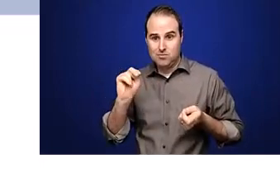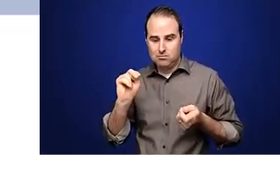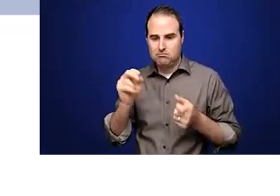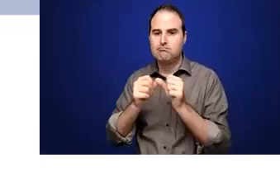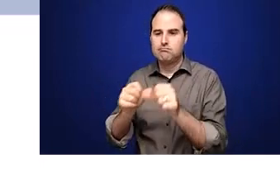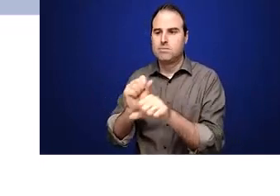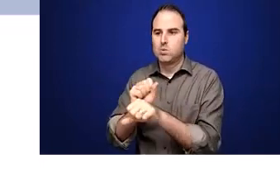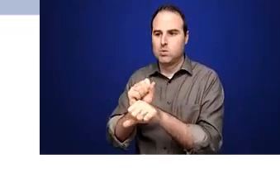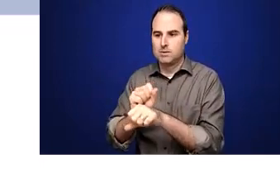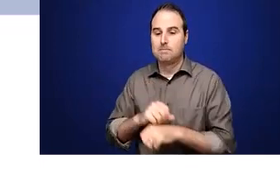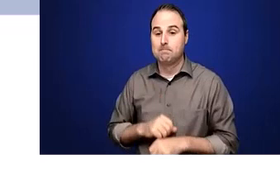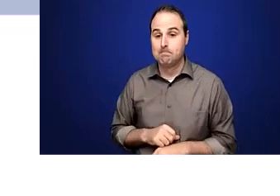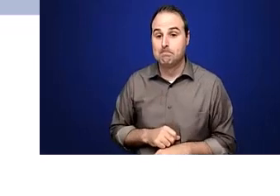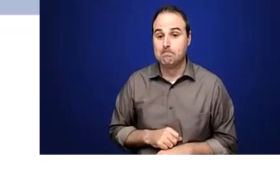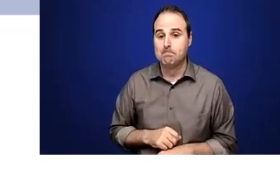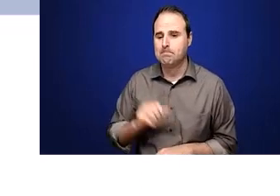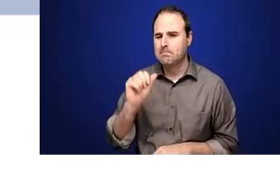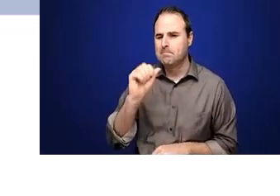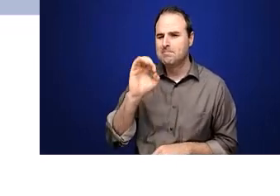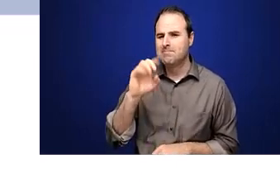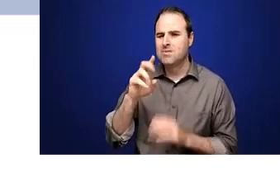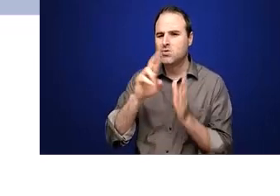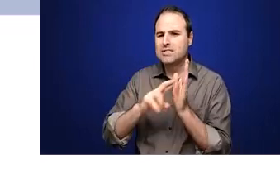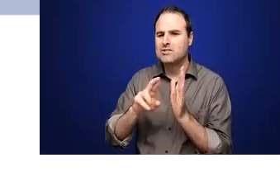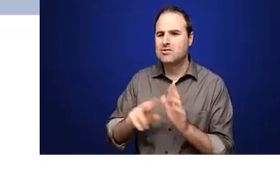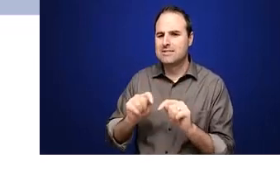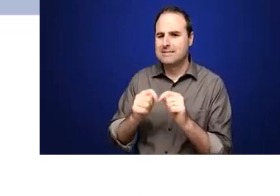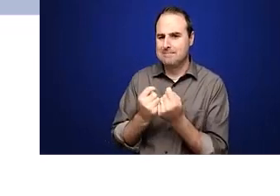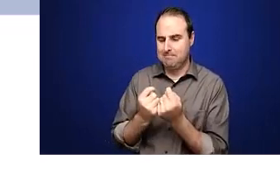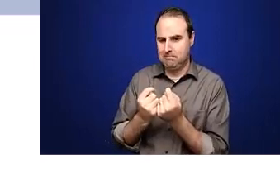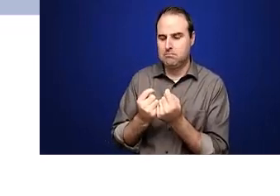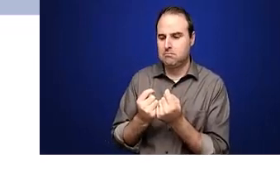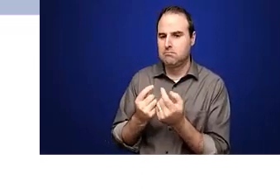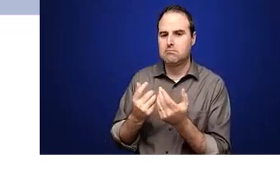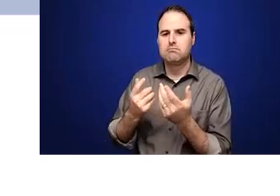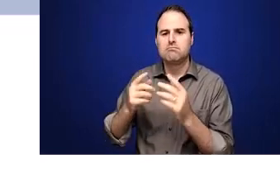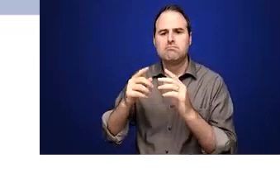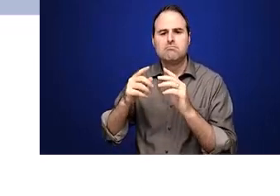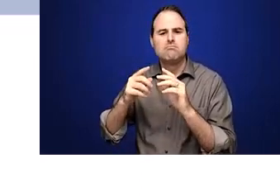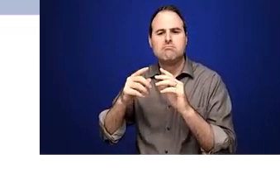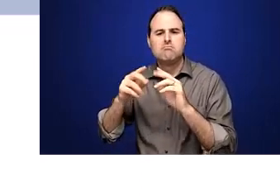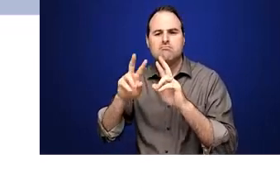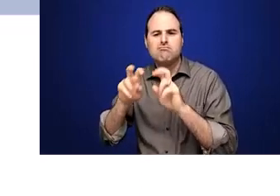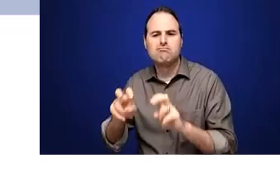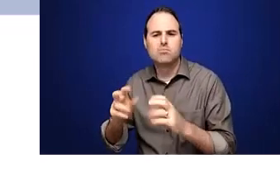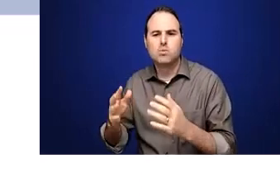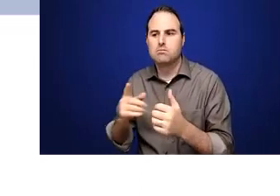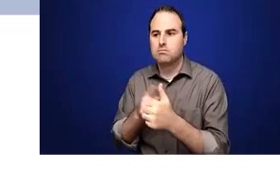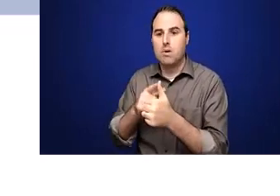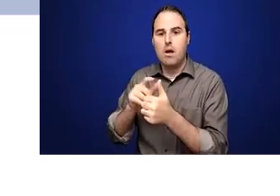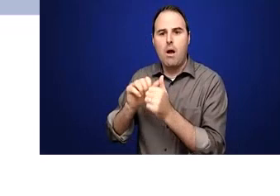sought to address three questions. How do we help workers get support while respecting their privacy and desire to not share